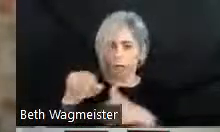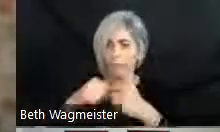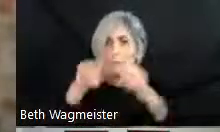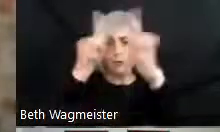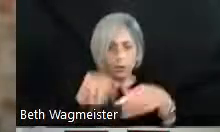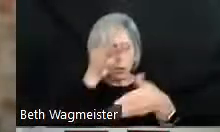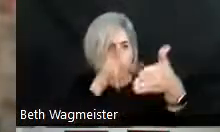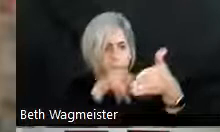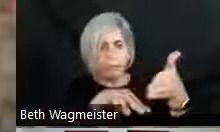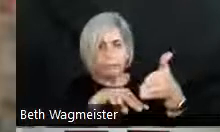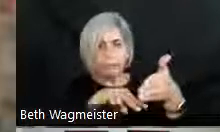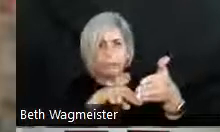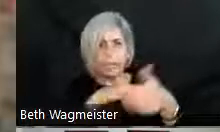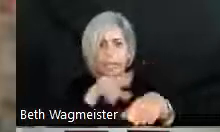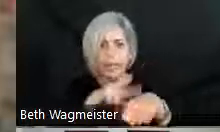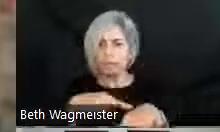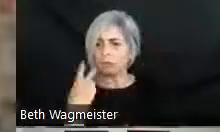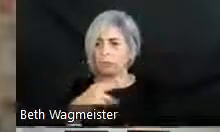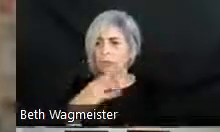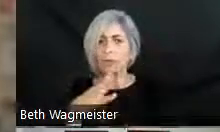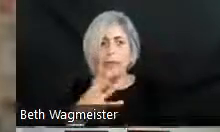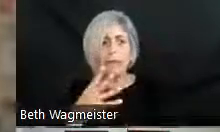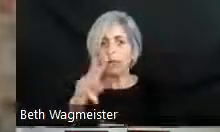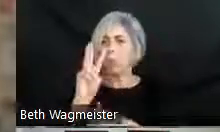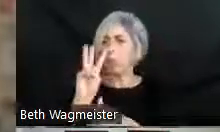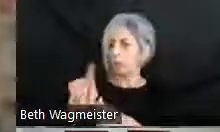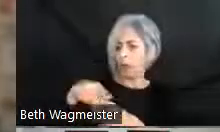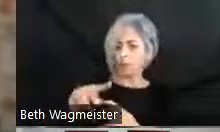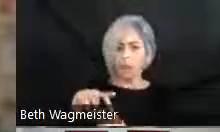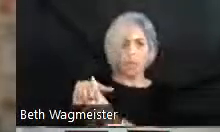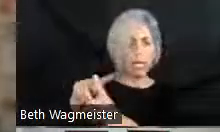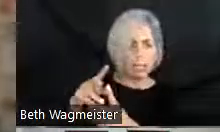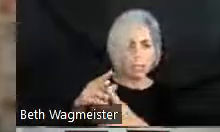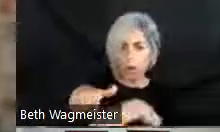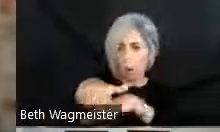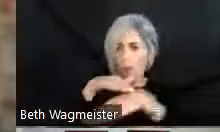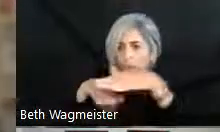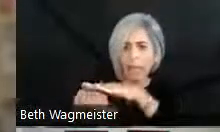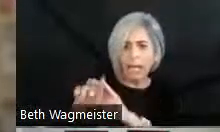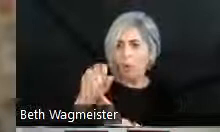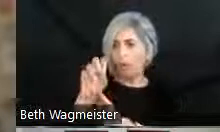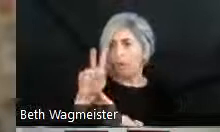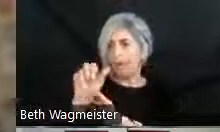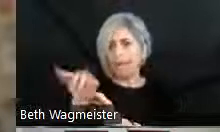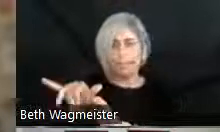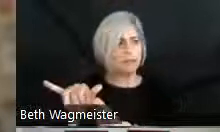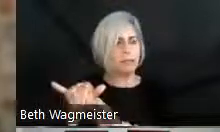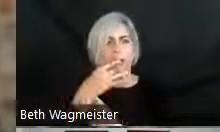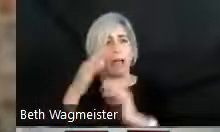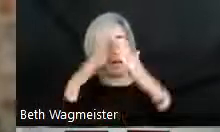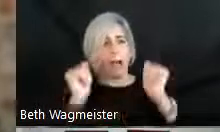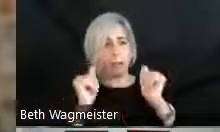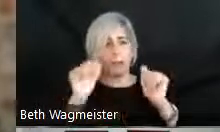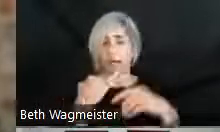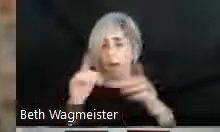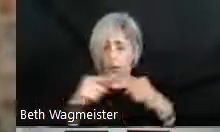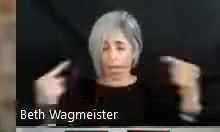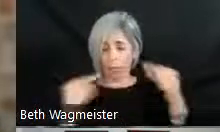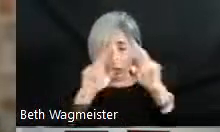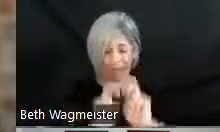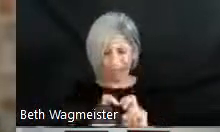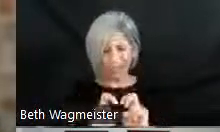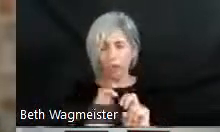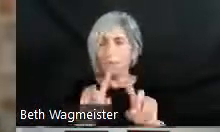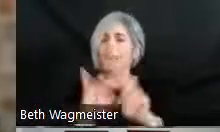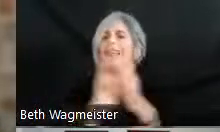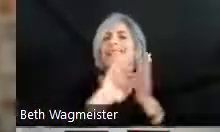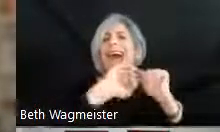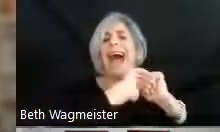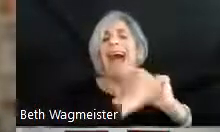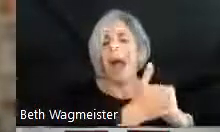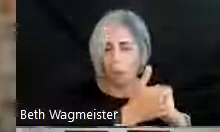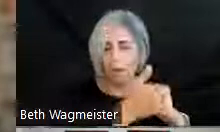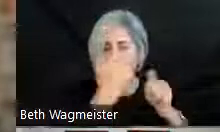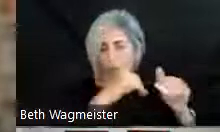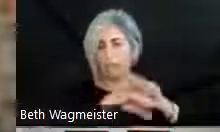and dragon natural speak and WordPress plugins, overlays, lighthouse, and color contrast analyzers, but those are the how of accessibility. Where